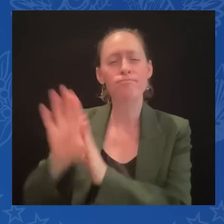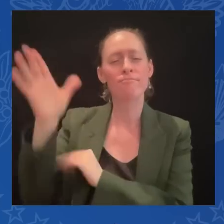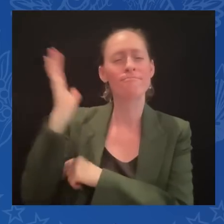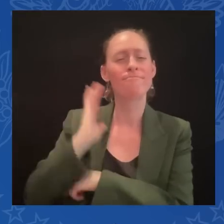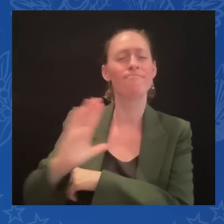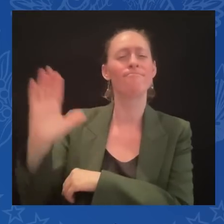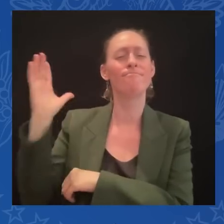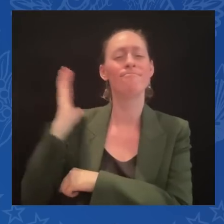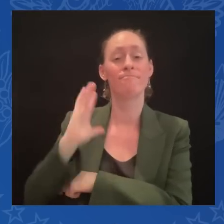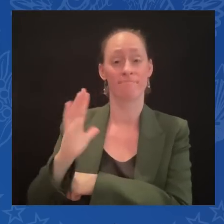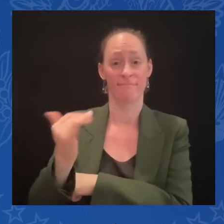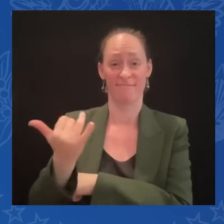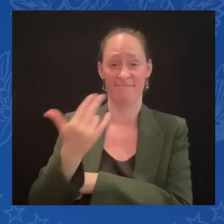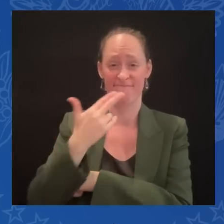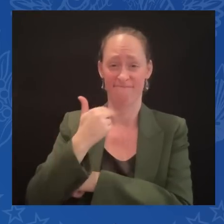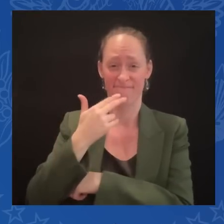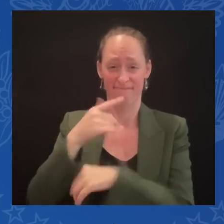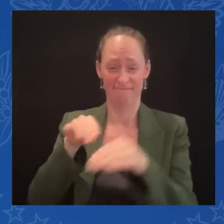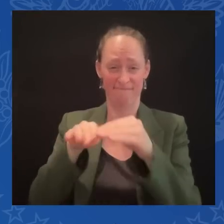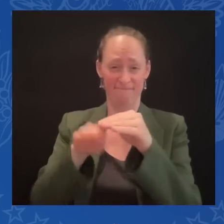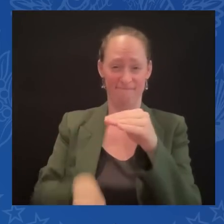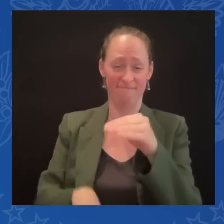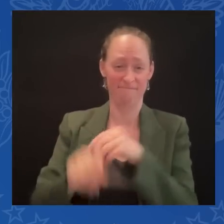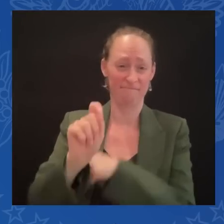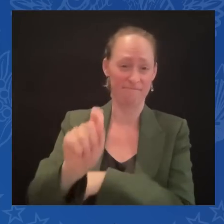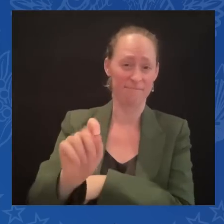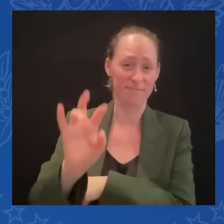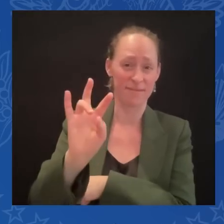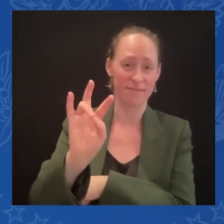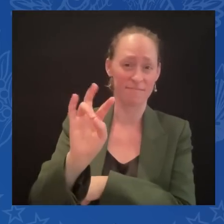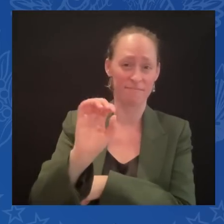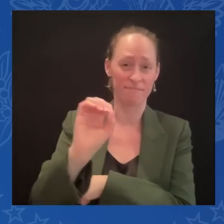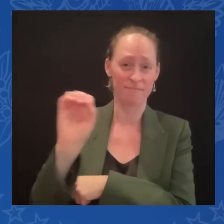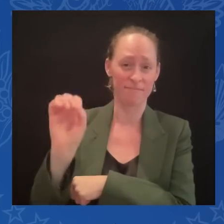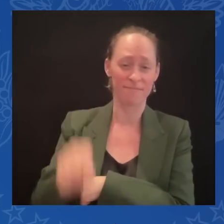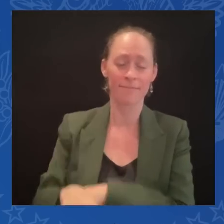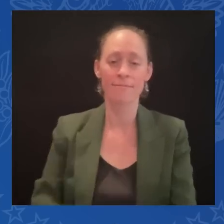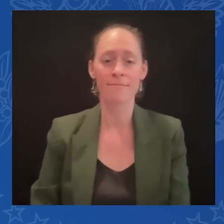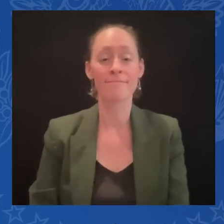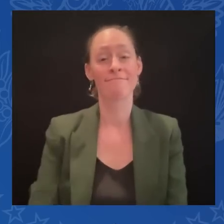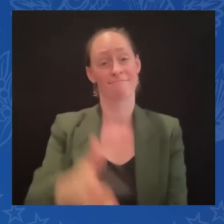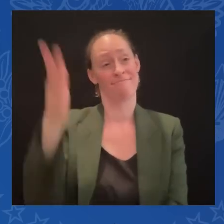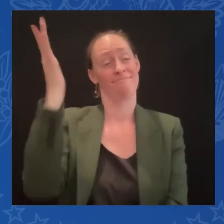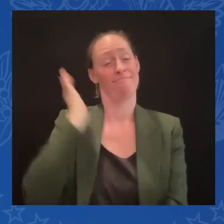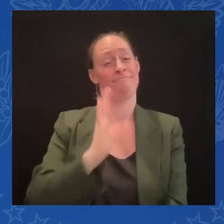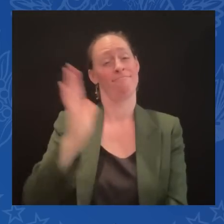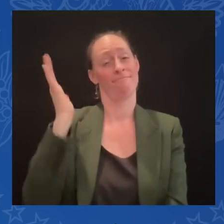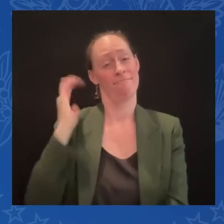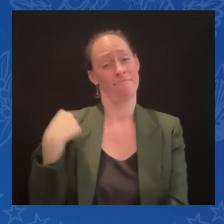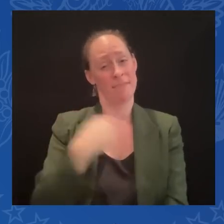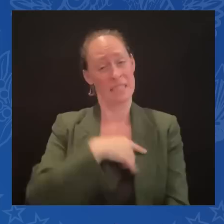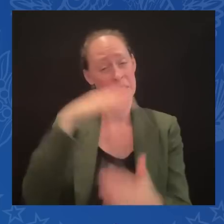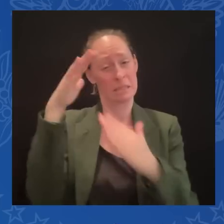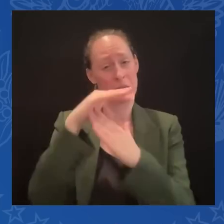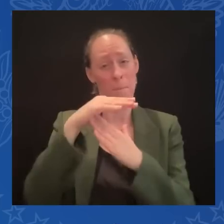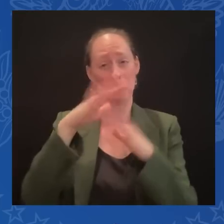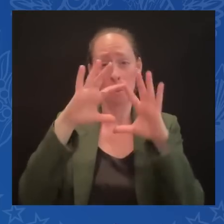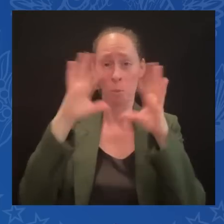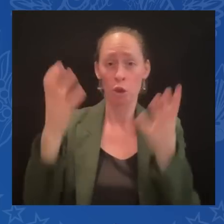in the world in research and development. Know what we're ranked now? Number nine. China was number eight a decade ago,